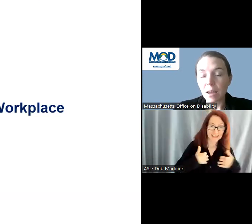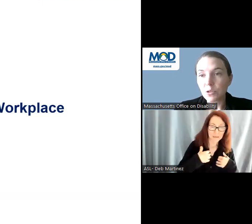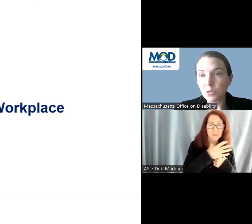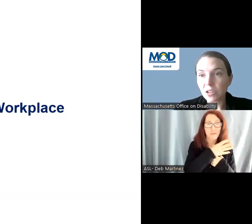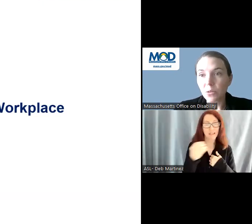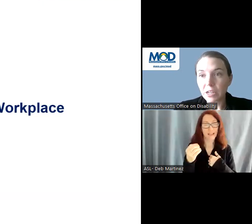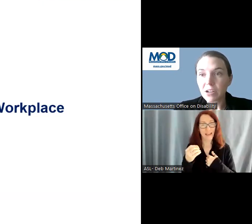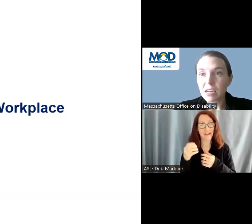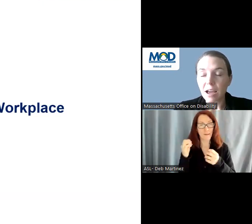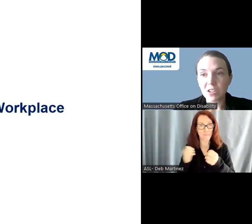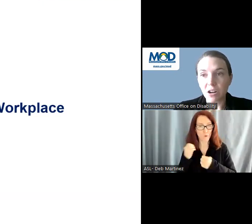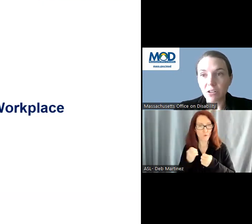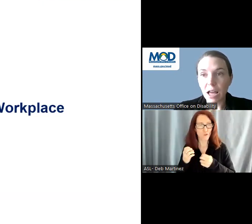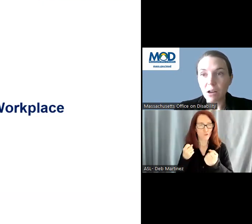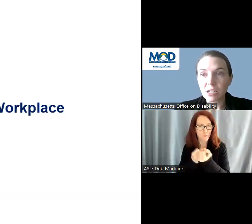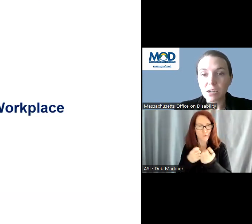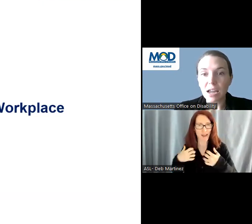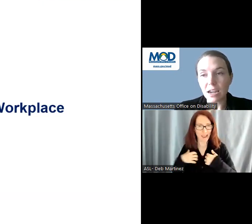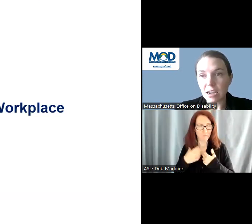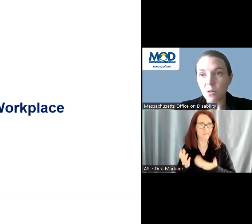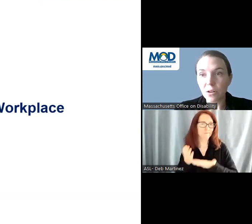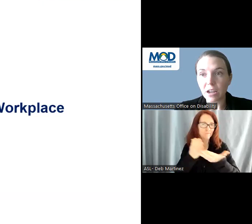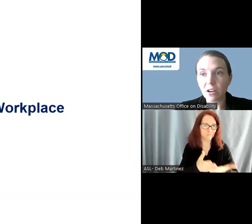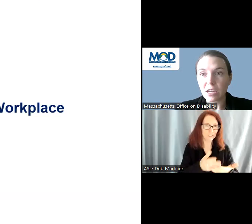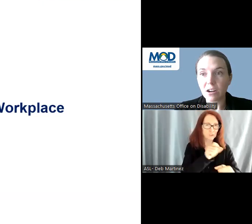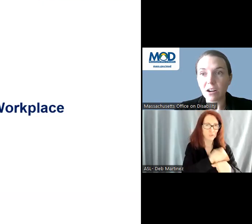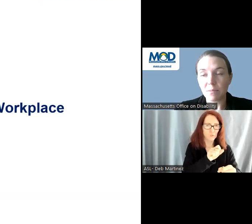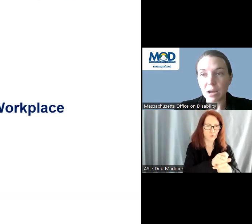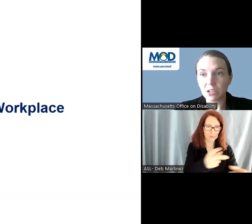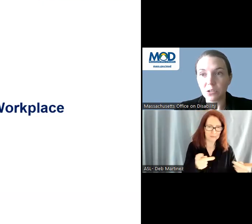I'm Julia O'Leary, I'm the general counsel and ADA Coordinator here at Massachusetts